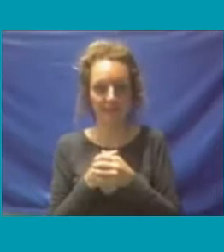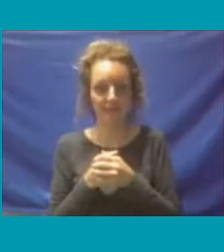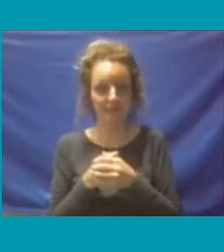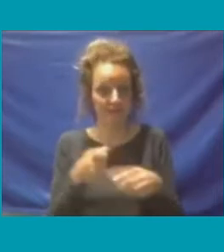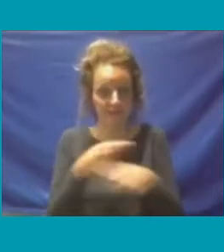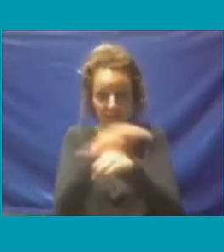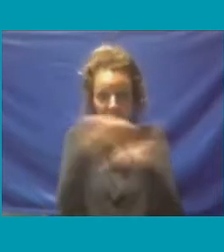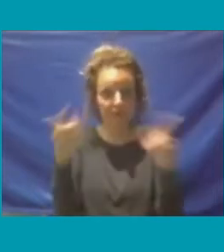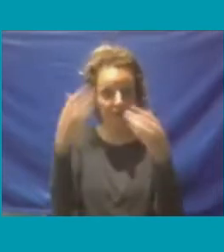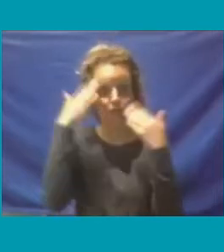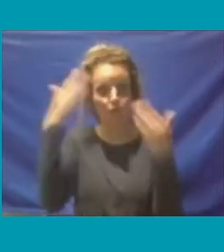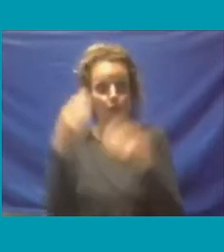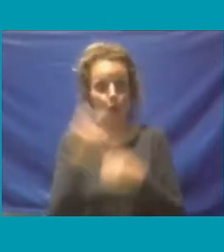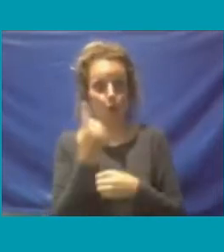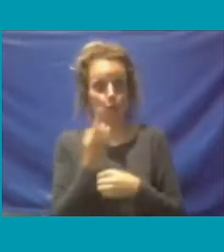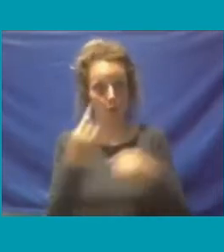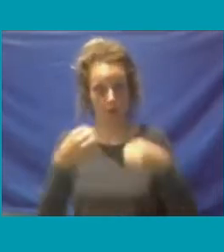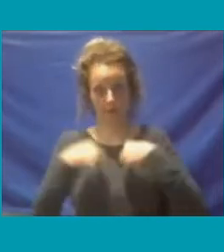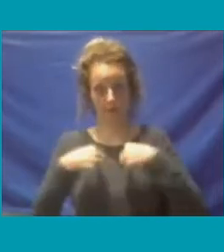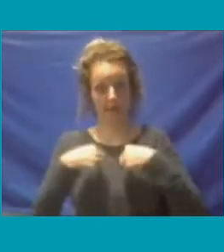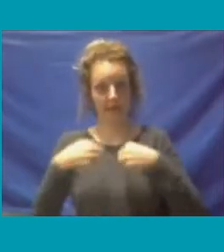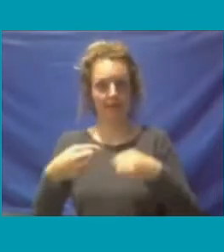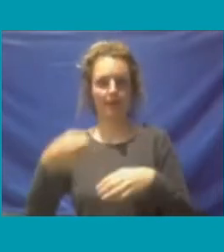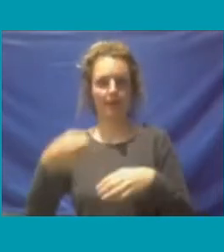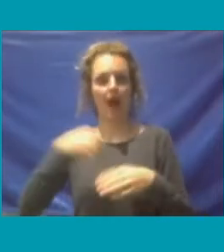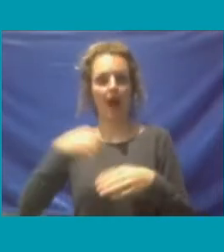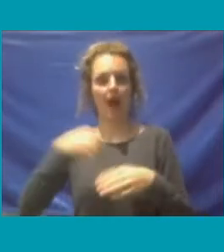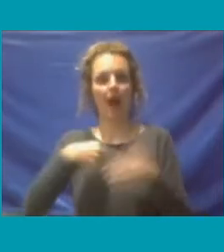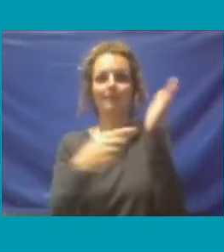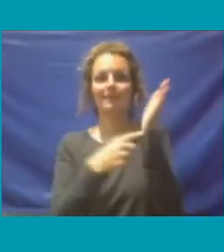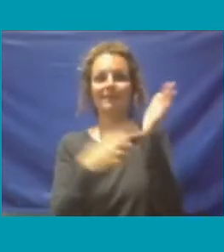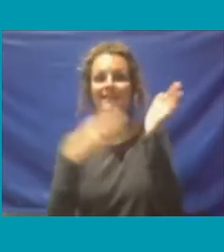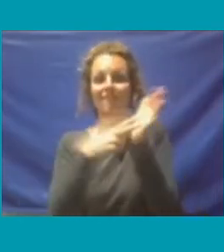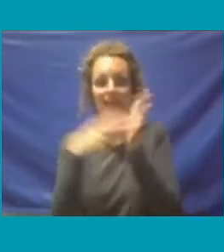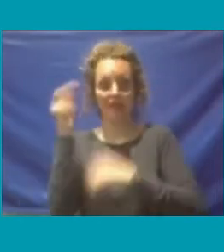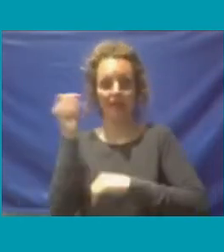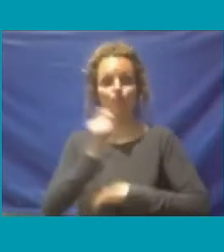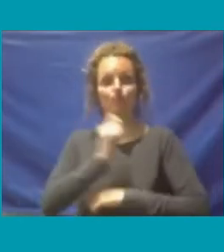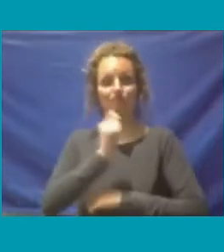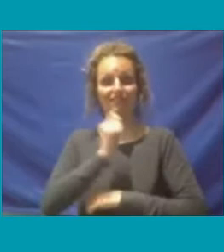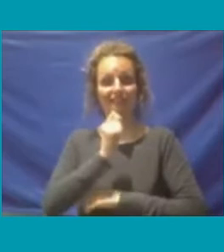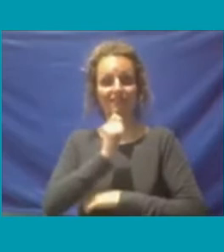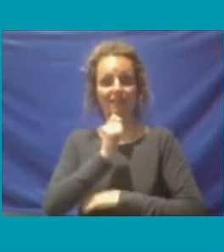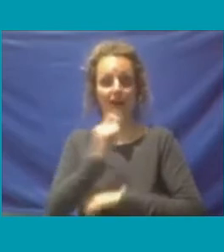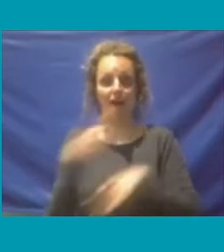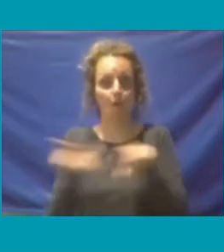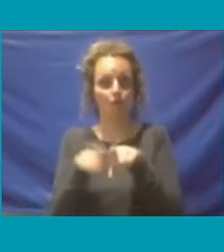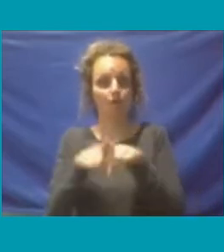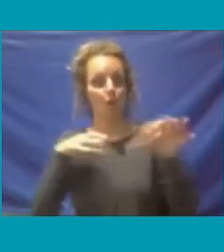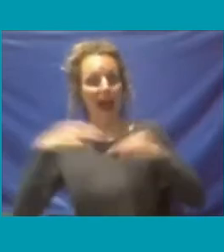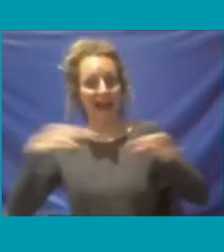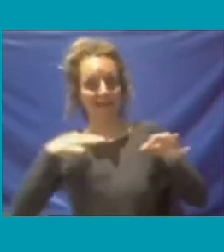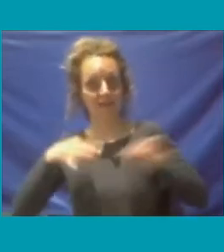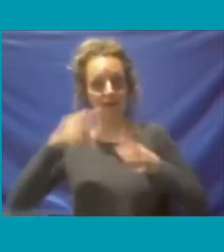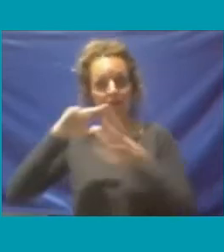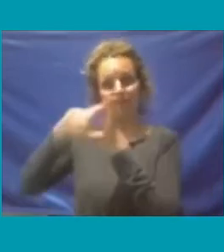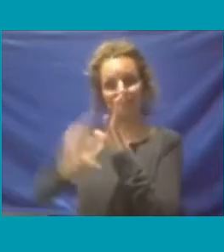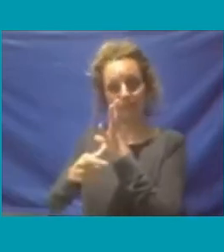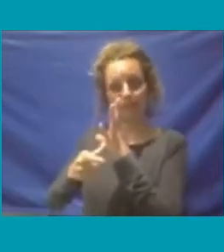I am a TV presenter, actor, disability rights campaigner, amateur comedian and full time nerd